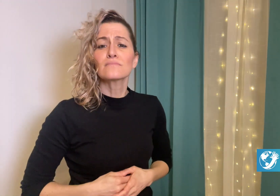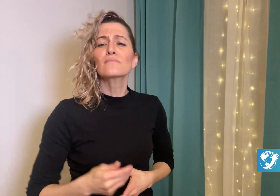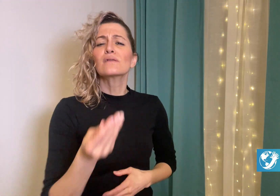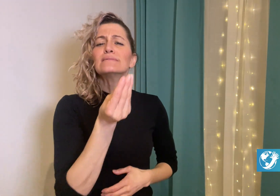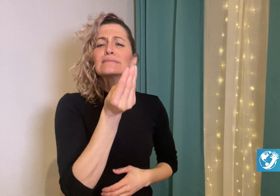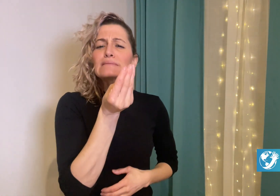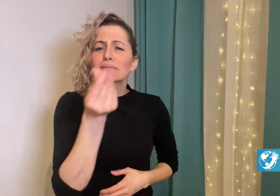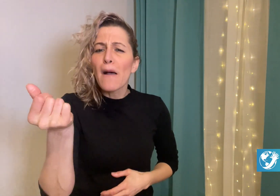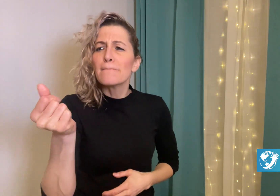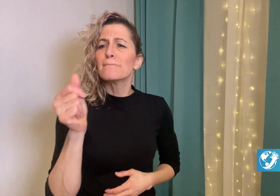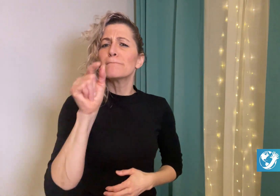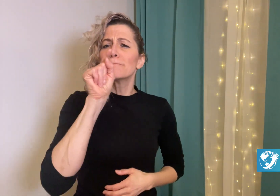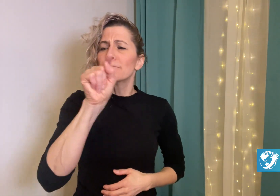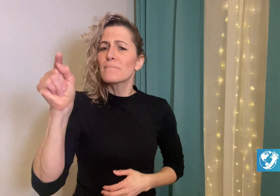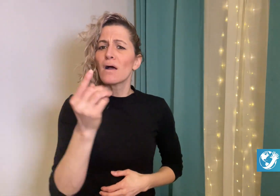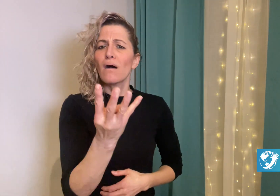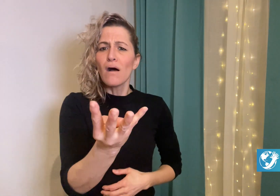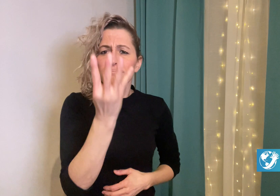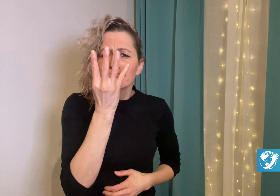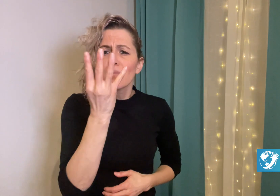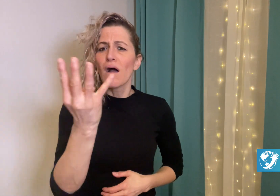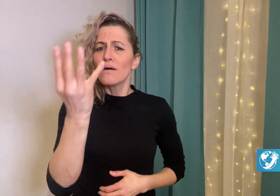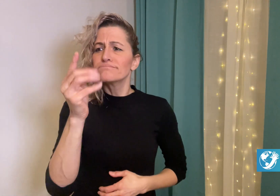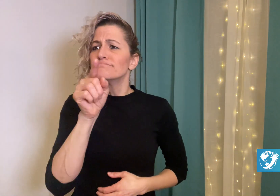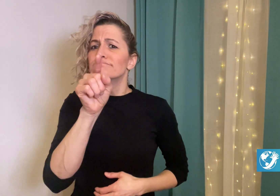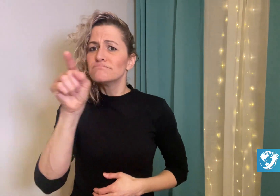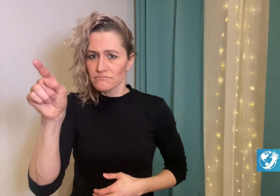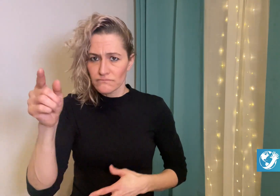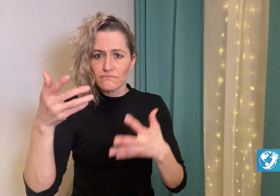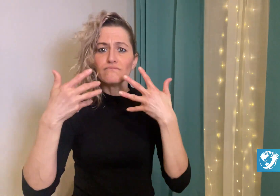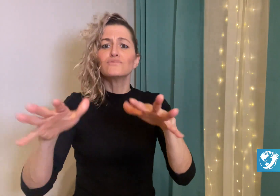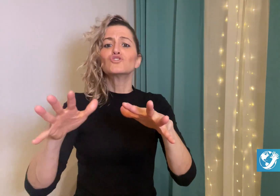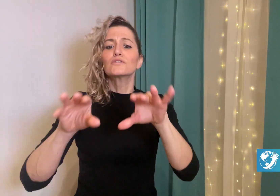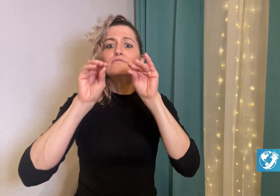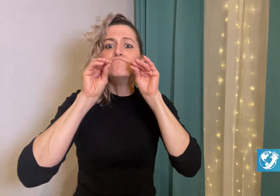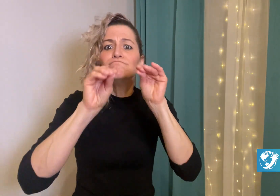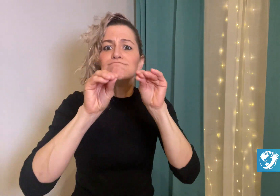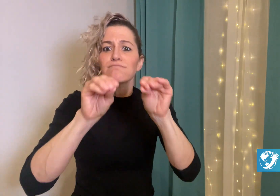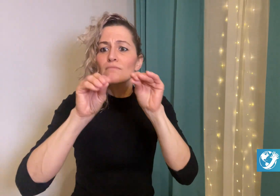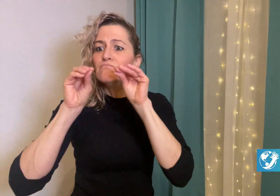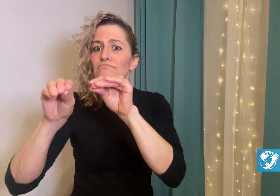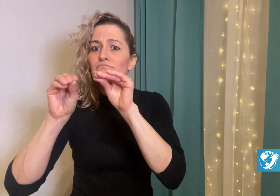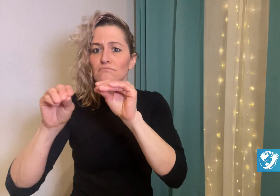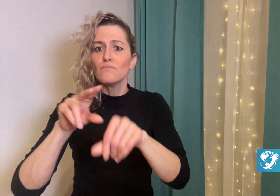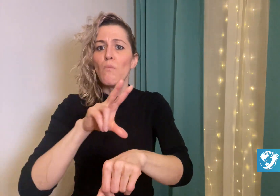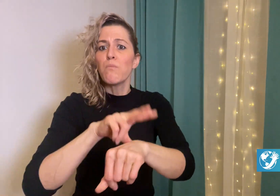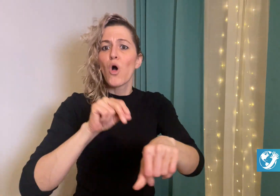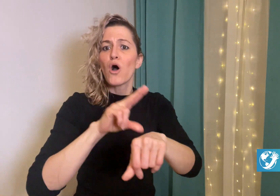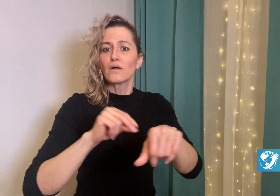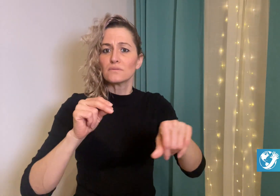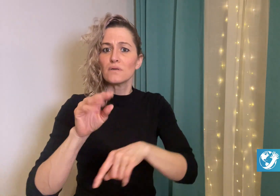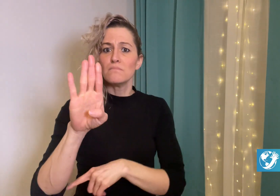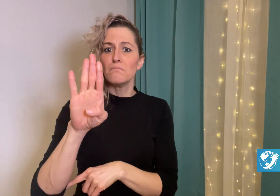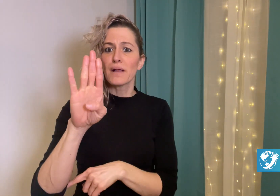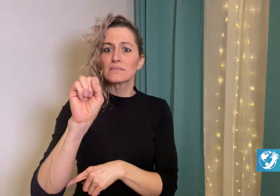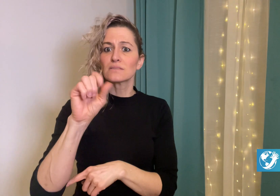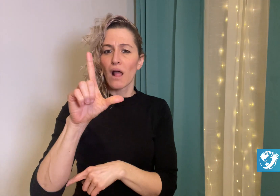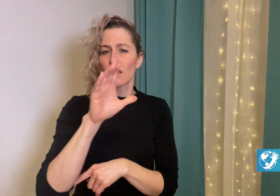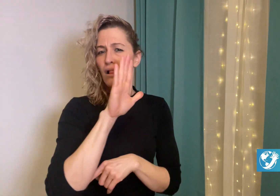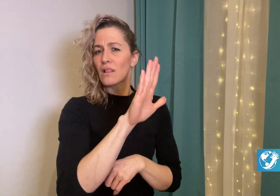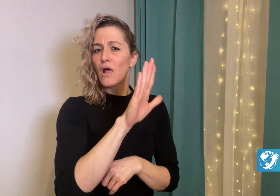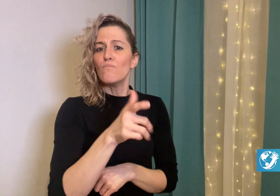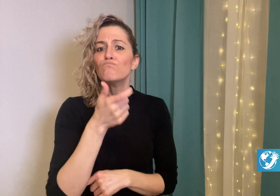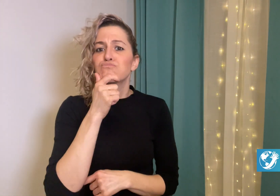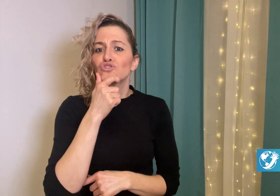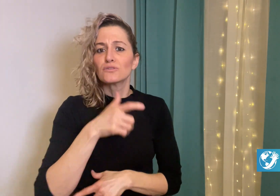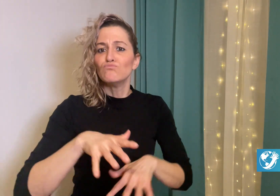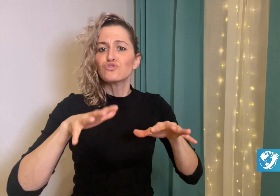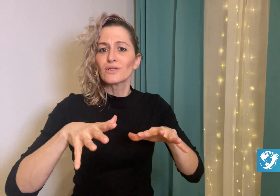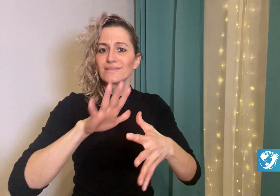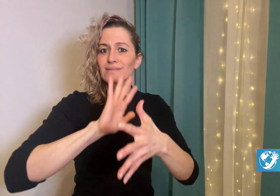officers have been trained to use British Sign Language (BSL),